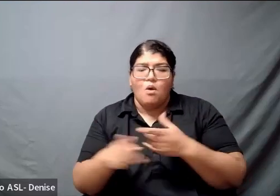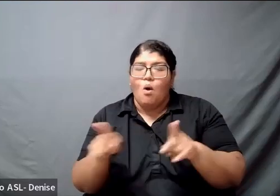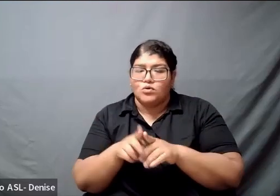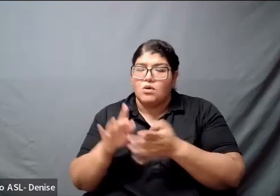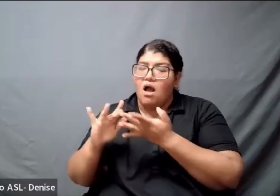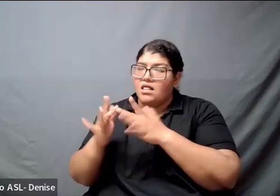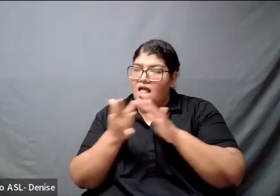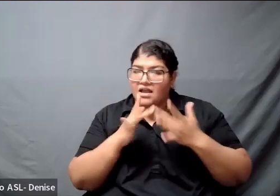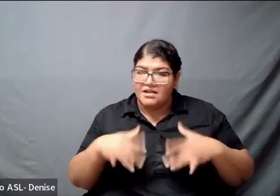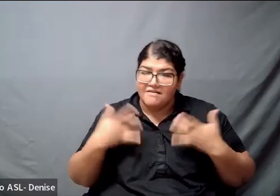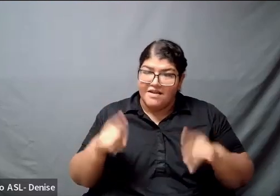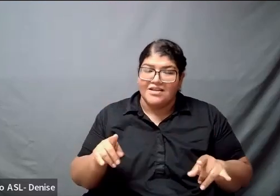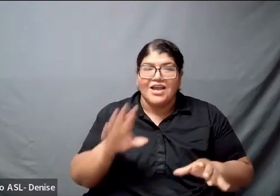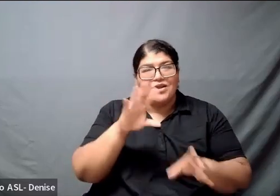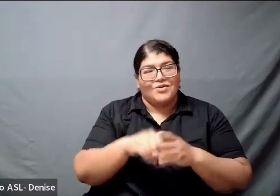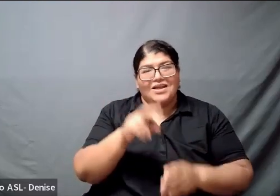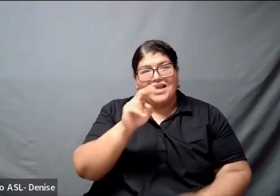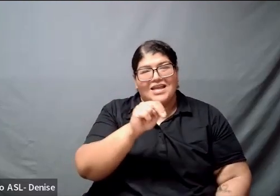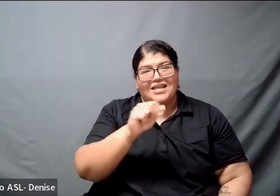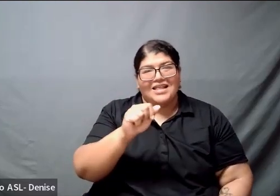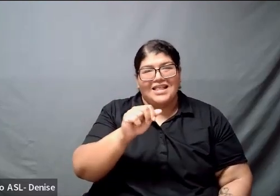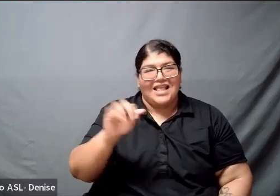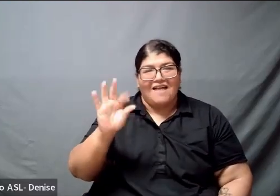including the NAAFA webinar series that you have joined us for today.